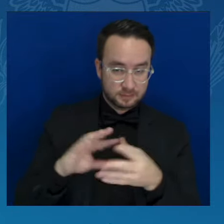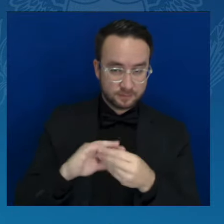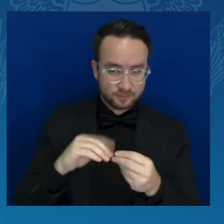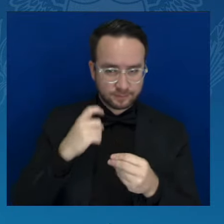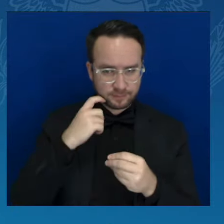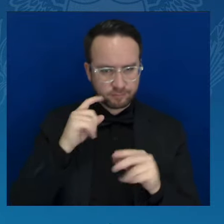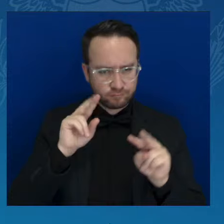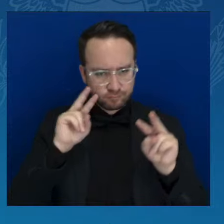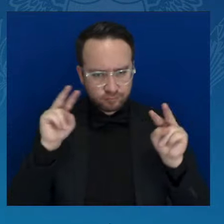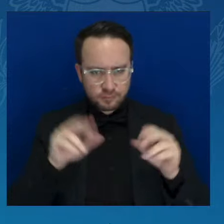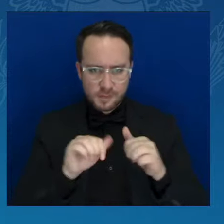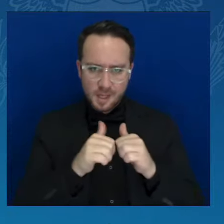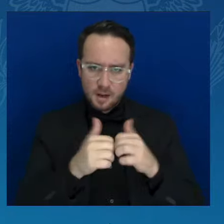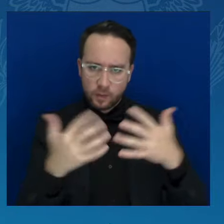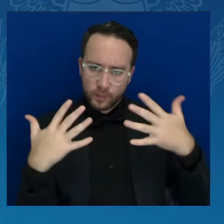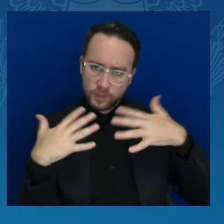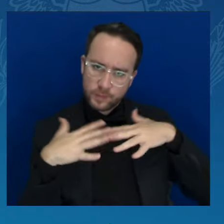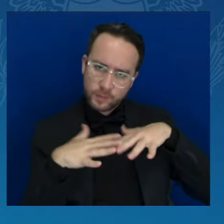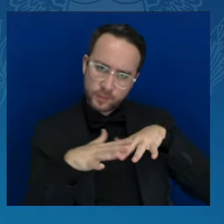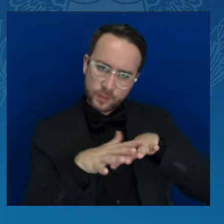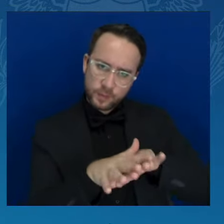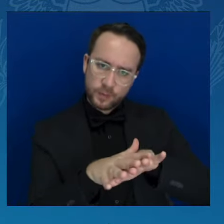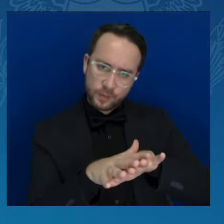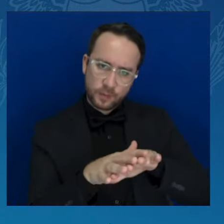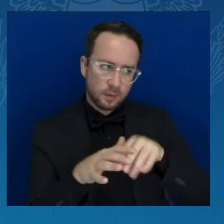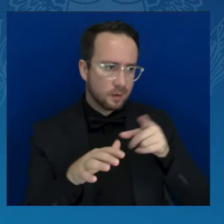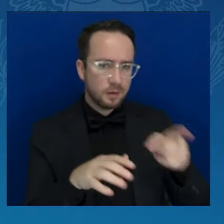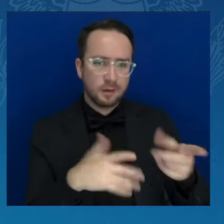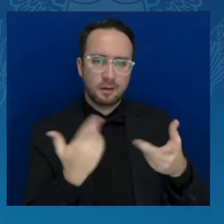on resilience, on operations, on capabilities, on information sharing.